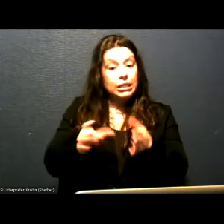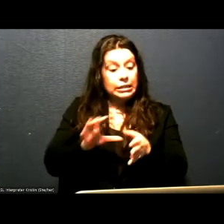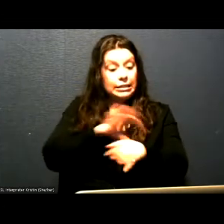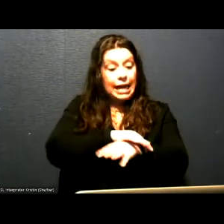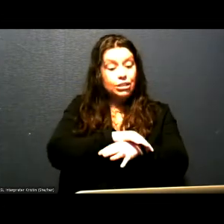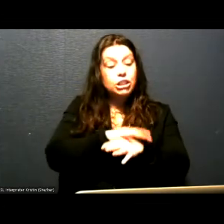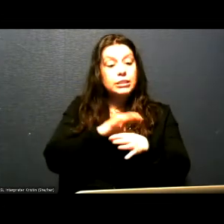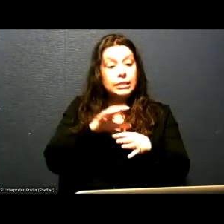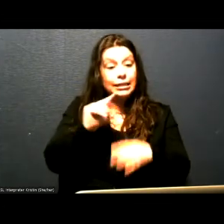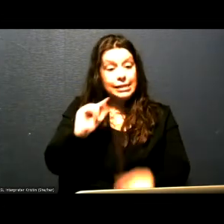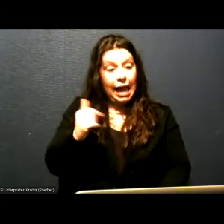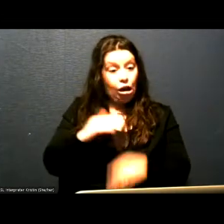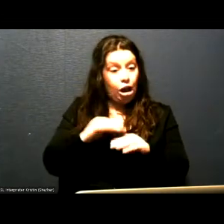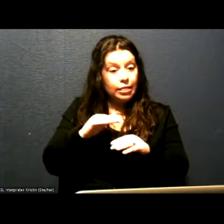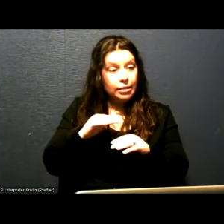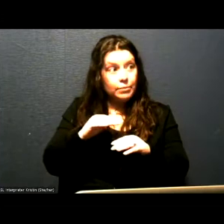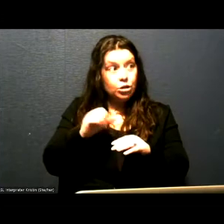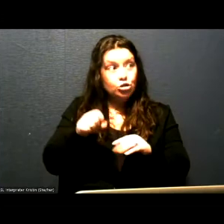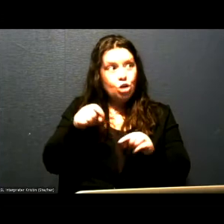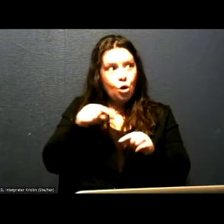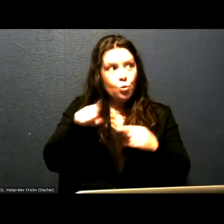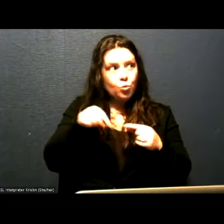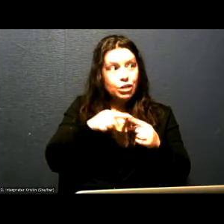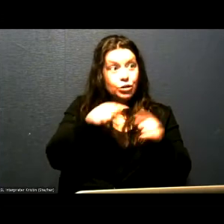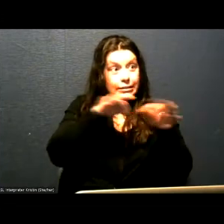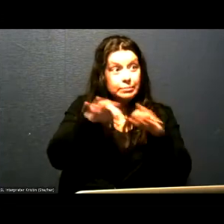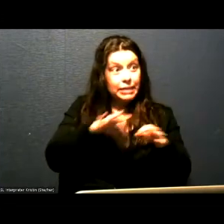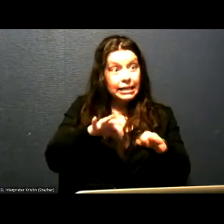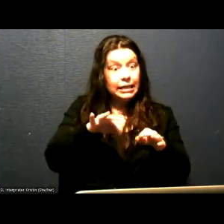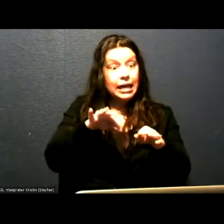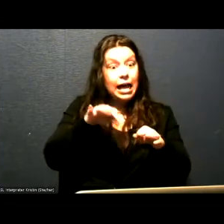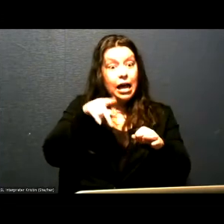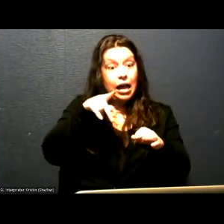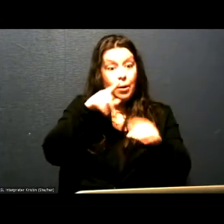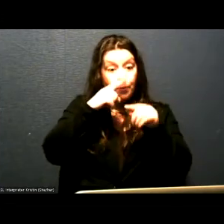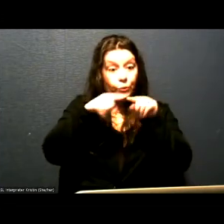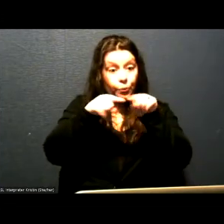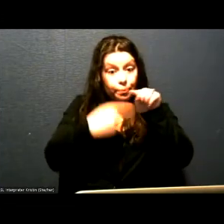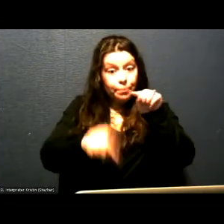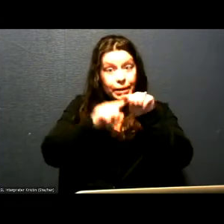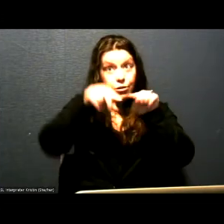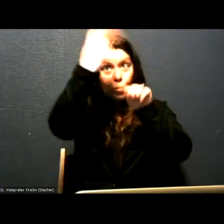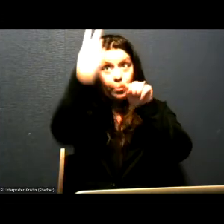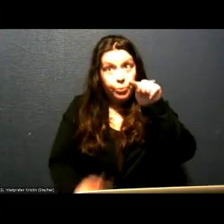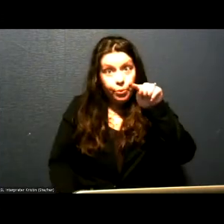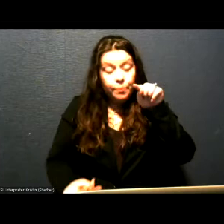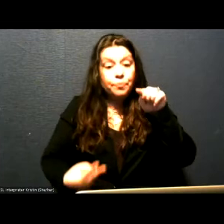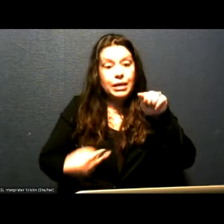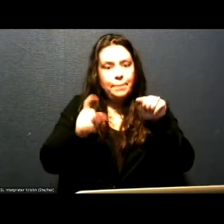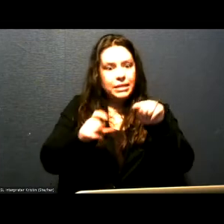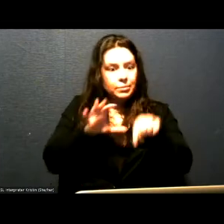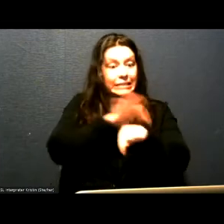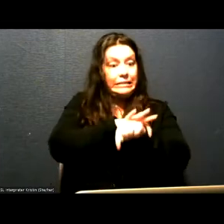something that has to sit on really tight to make sure that it's not going anywhere. >>Kayleigh: For sure!